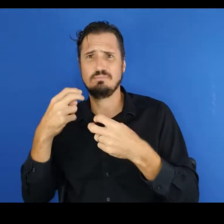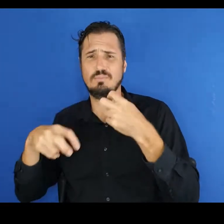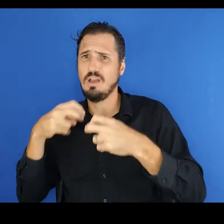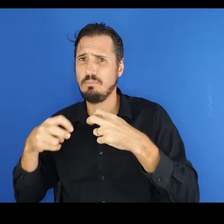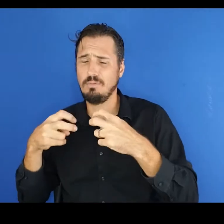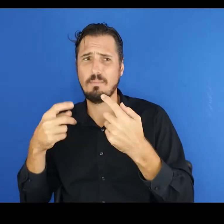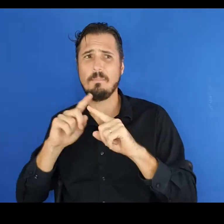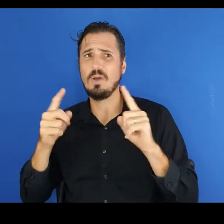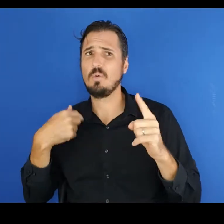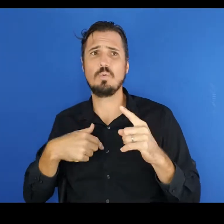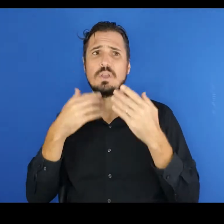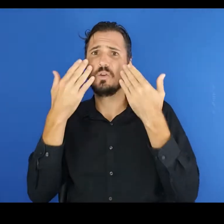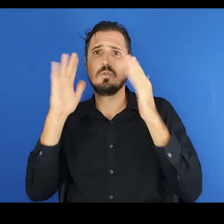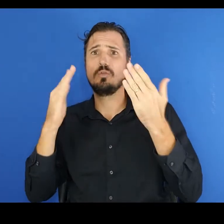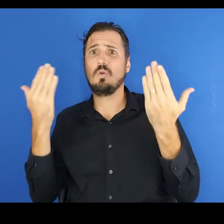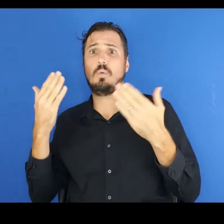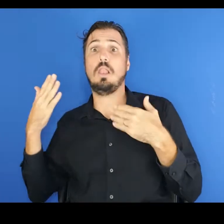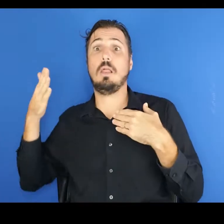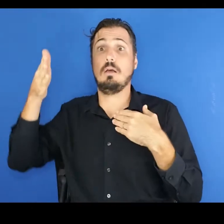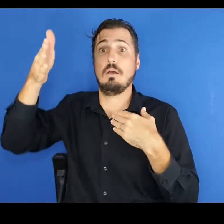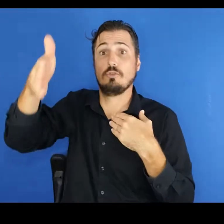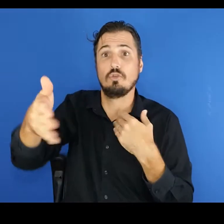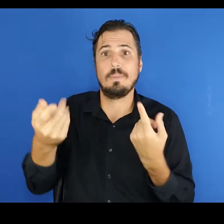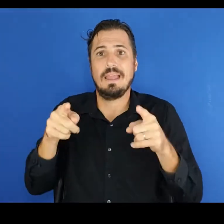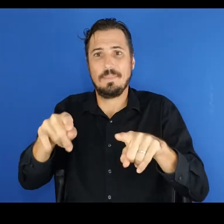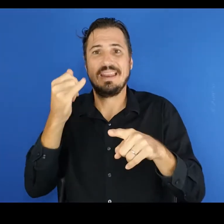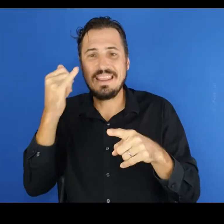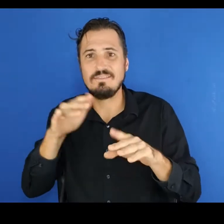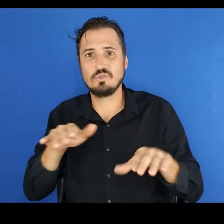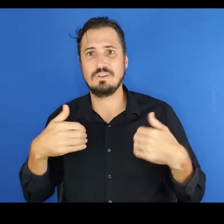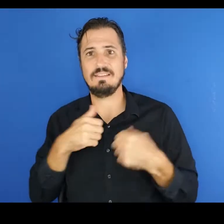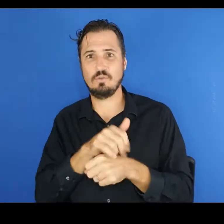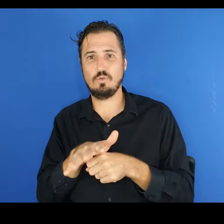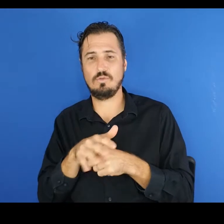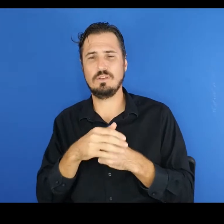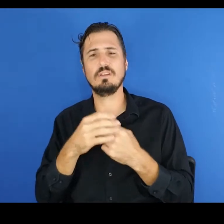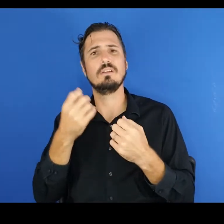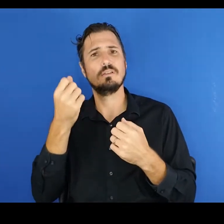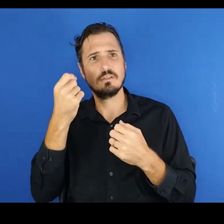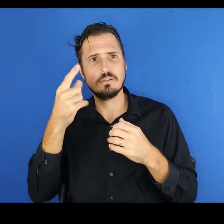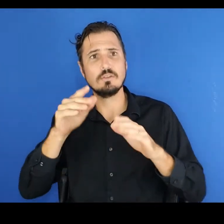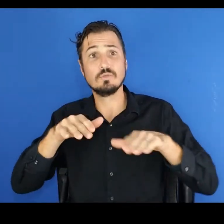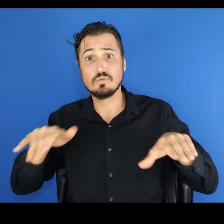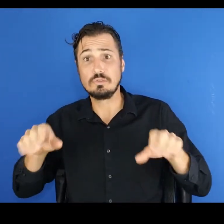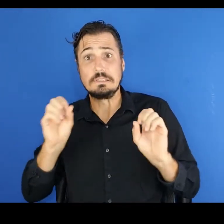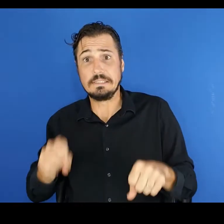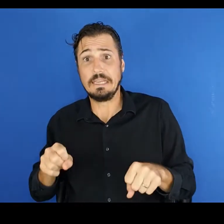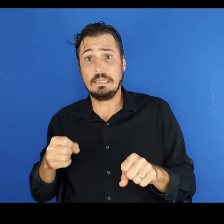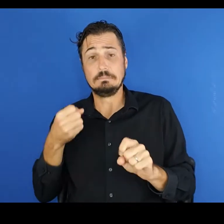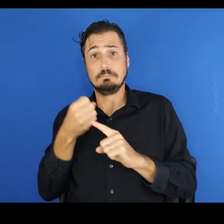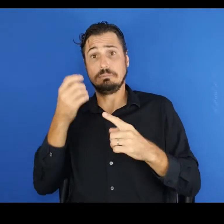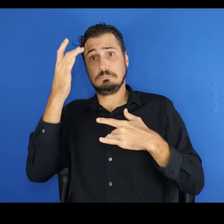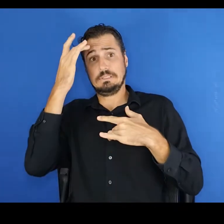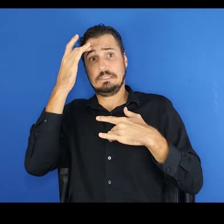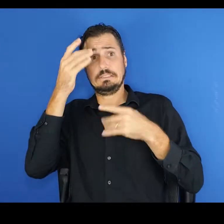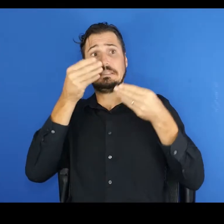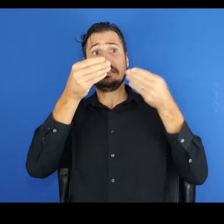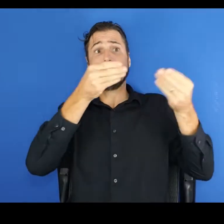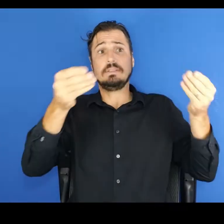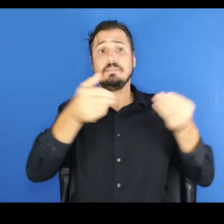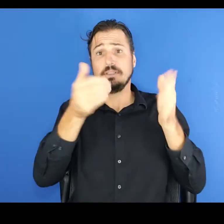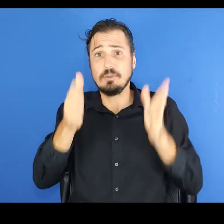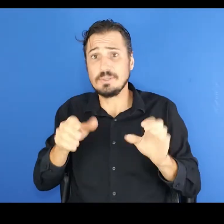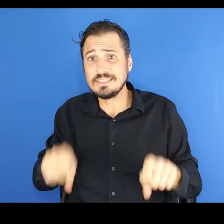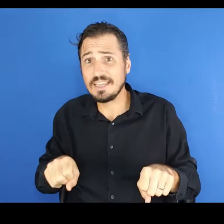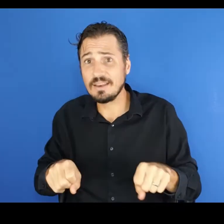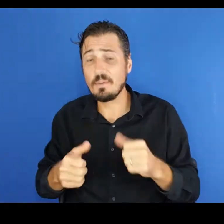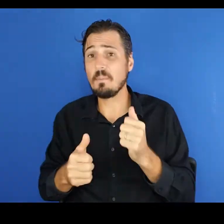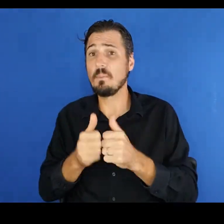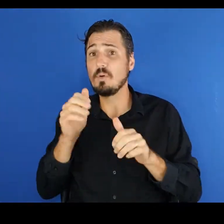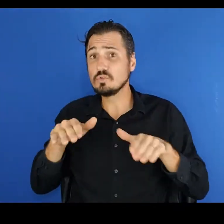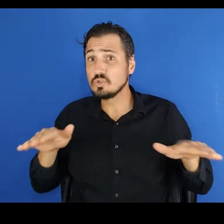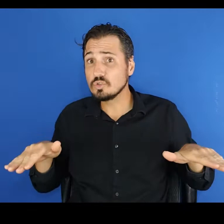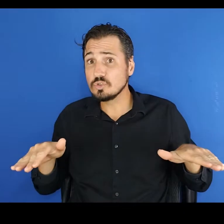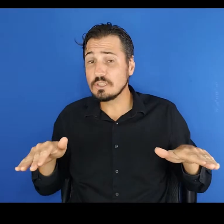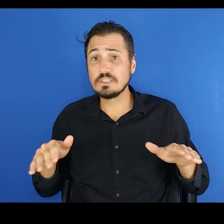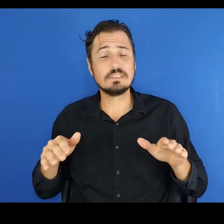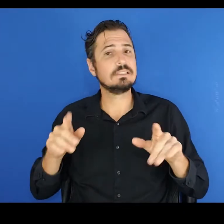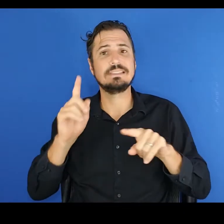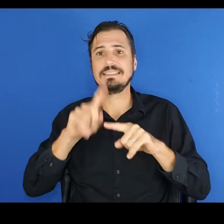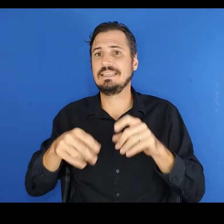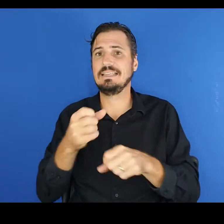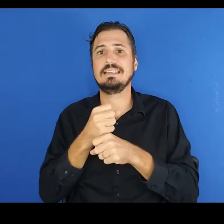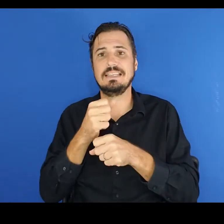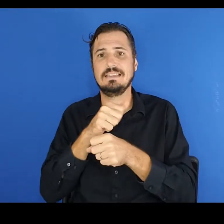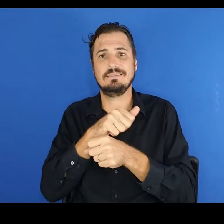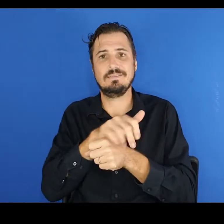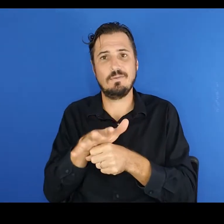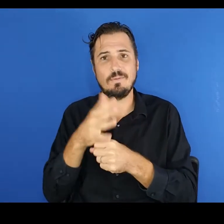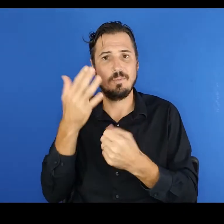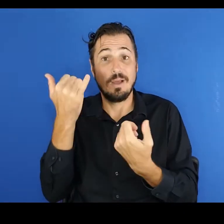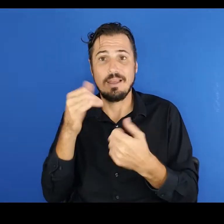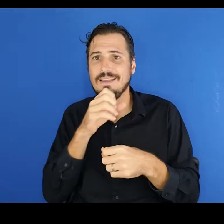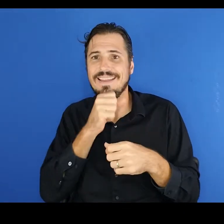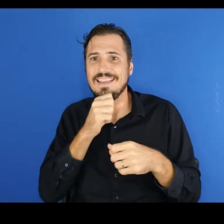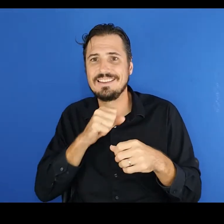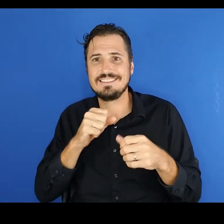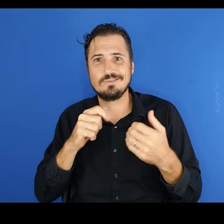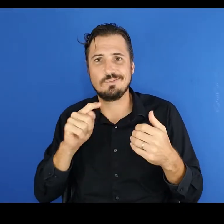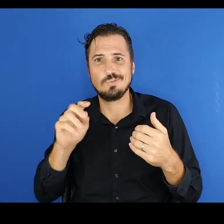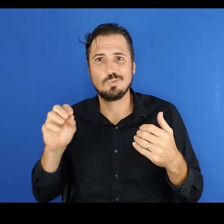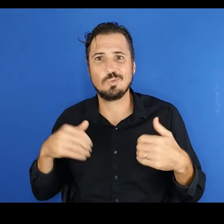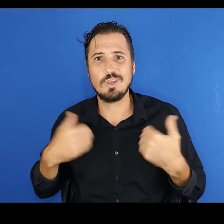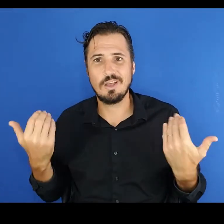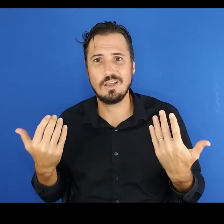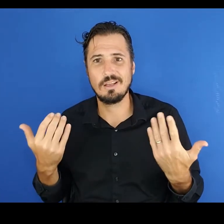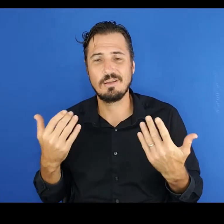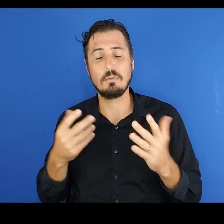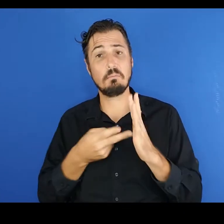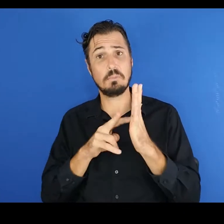the long lasting effects in children. This is also a reminder that children can still get sick and pass the virus on to others, and most children are not eligible for vaccines because of age. This makes